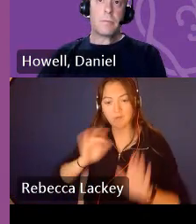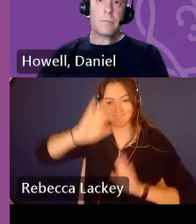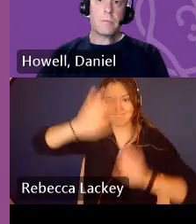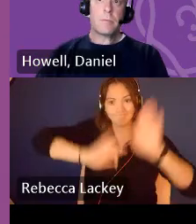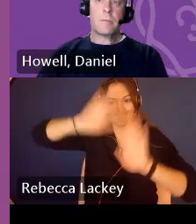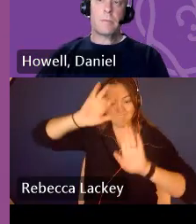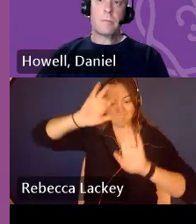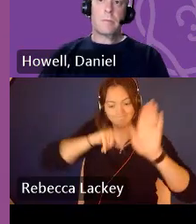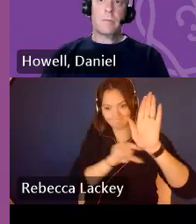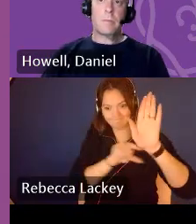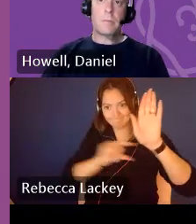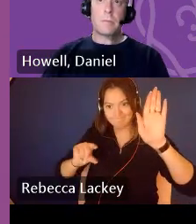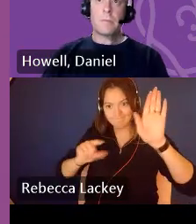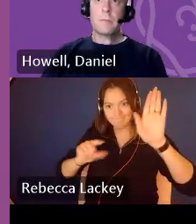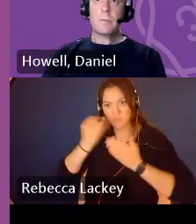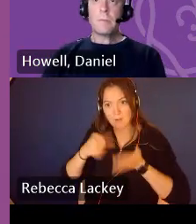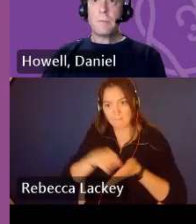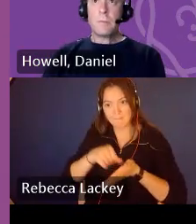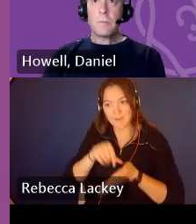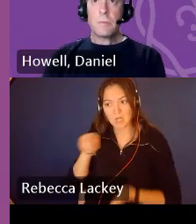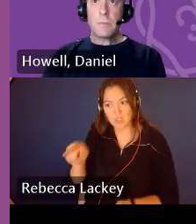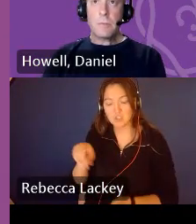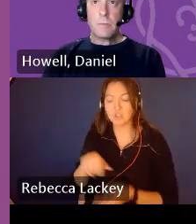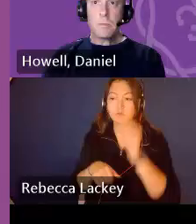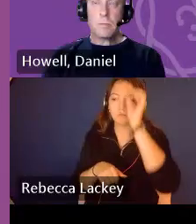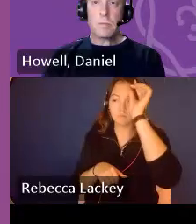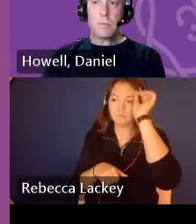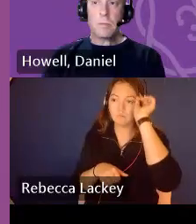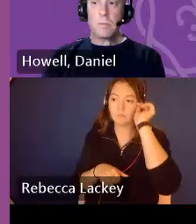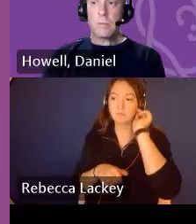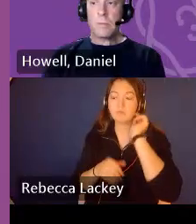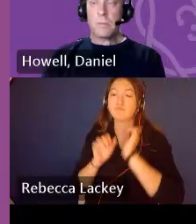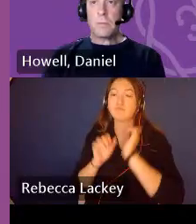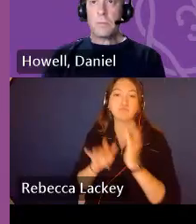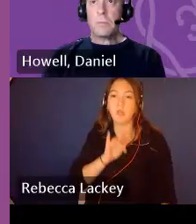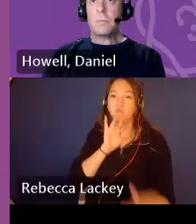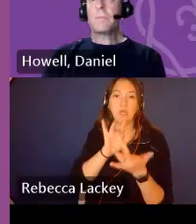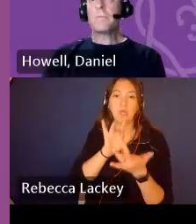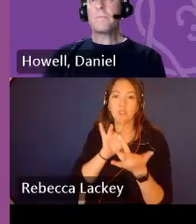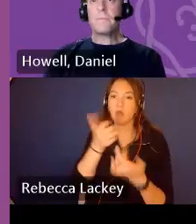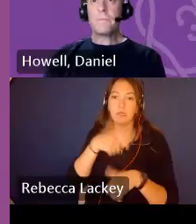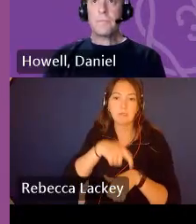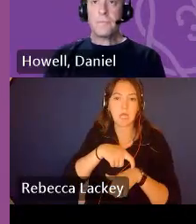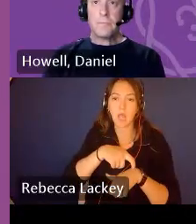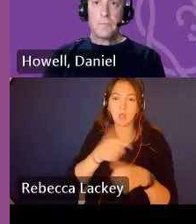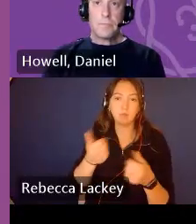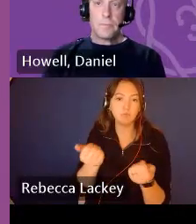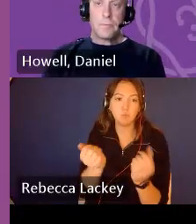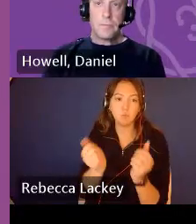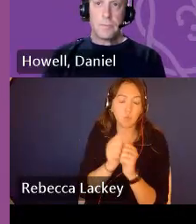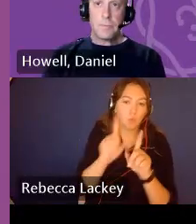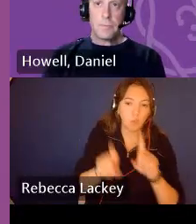the project web page link and uh you can always reach out to him with any questions or comments